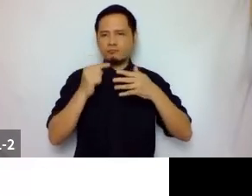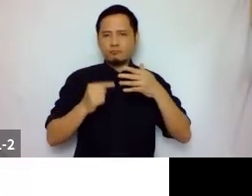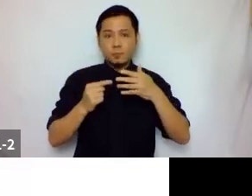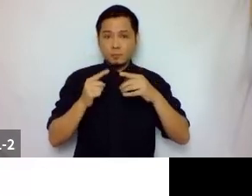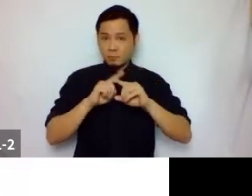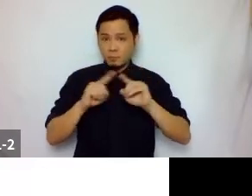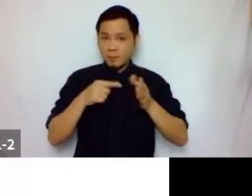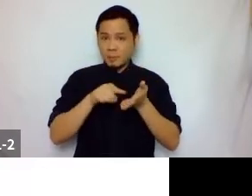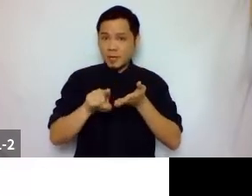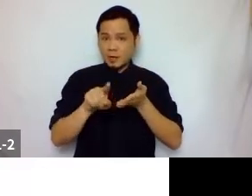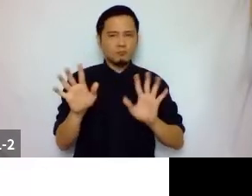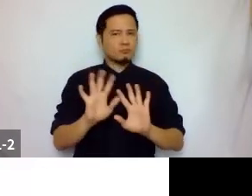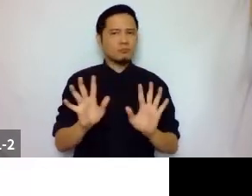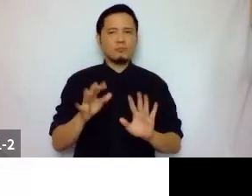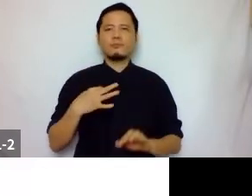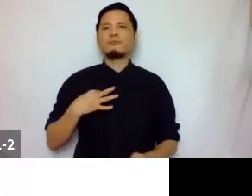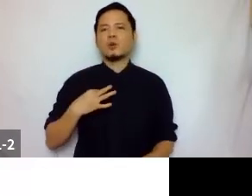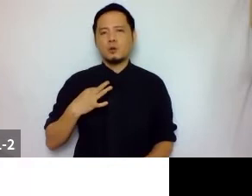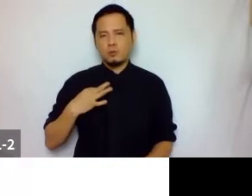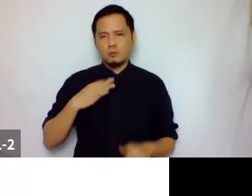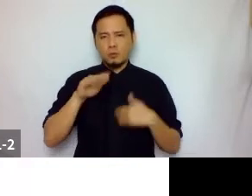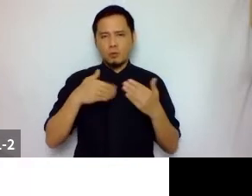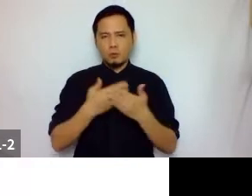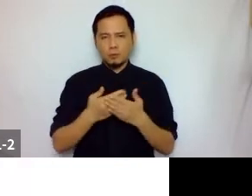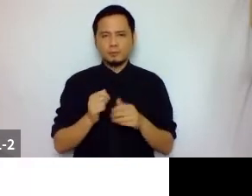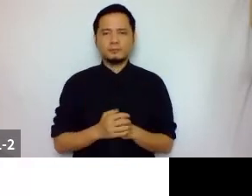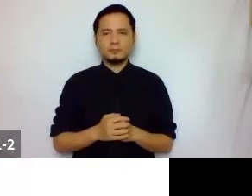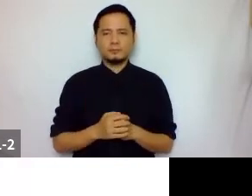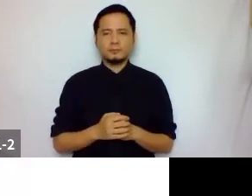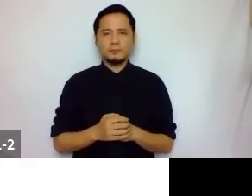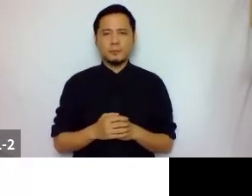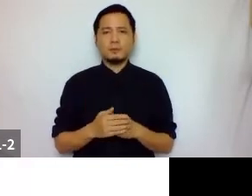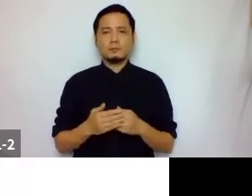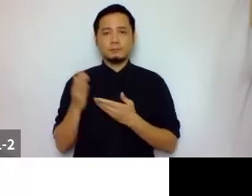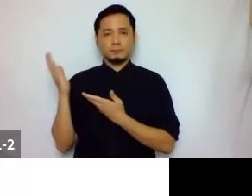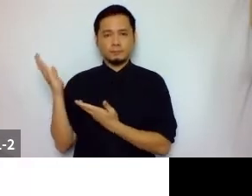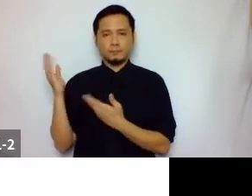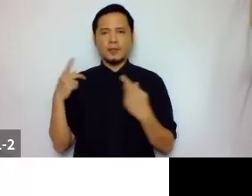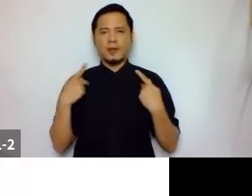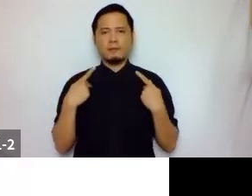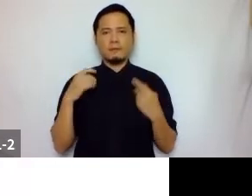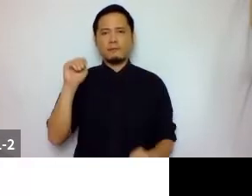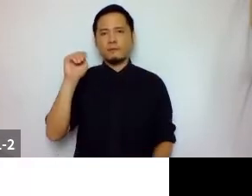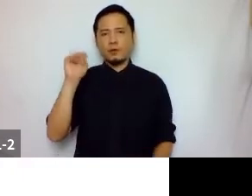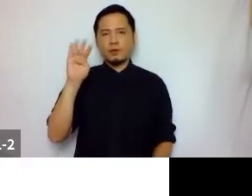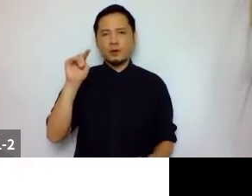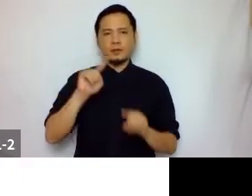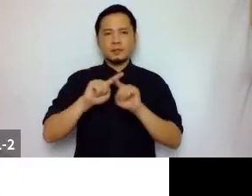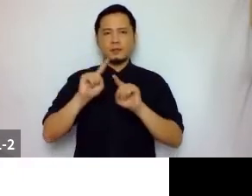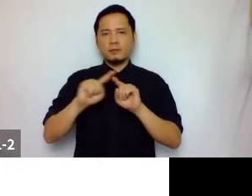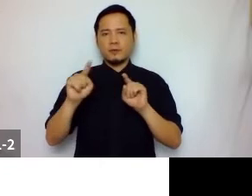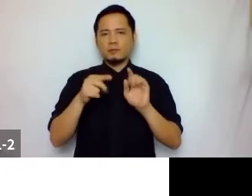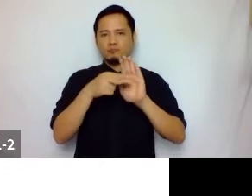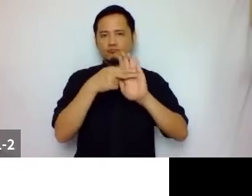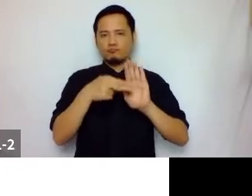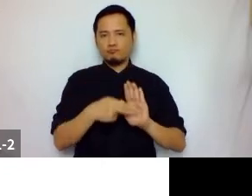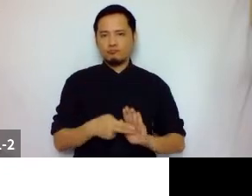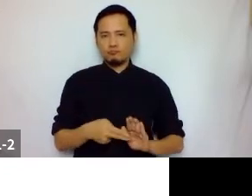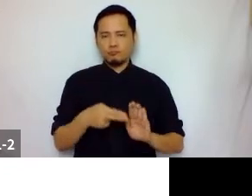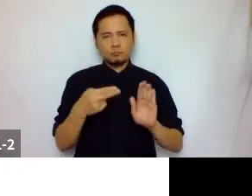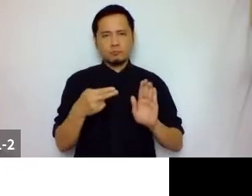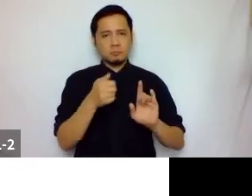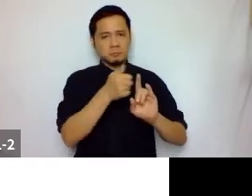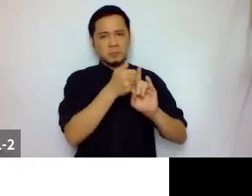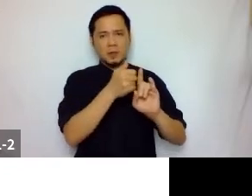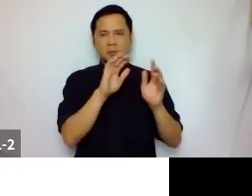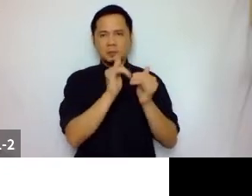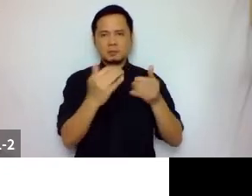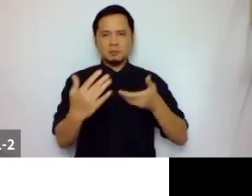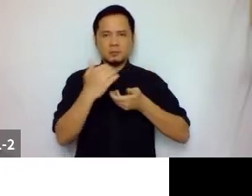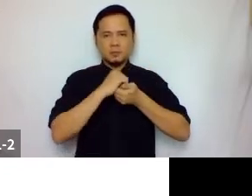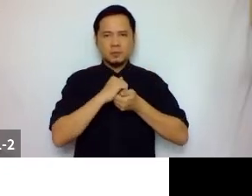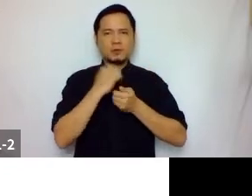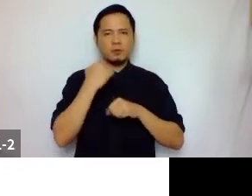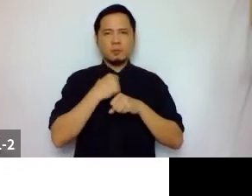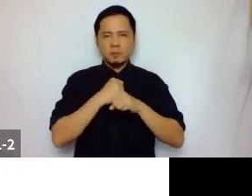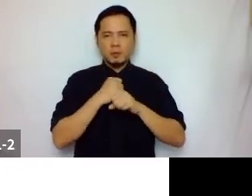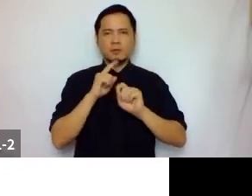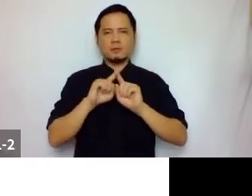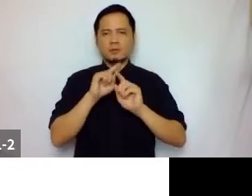What you see here are the 14 brands that contributed funds so we can produce our video and radio materials as well as make sure these are amplified on digital.